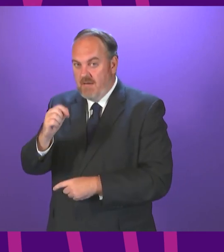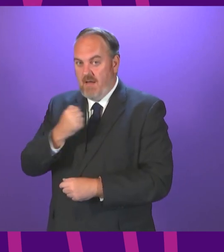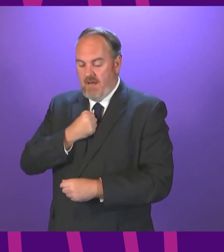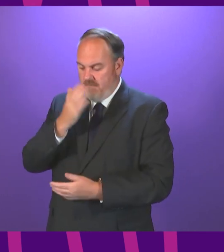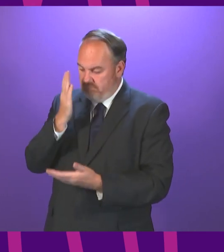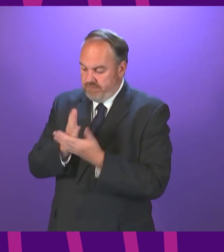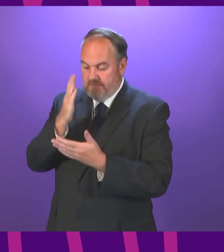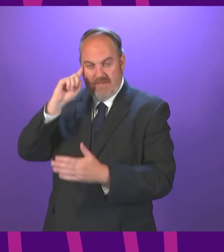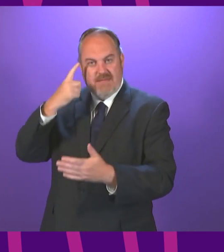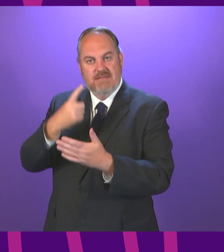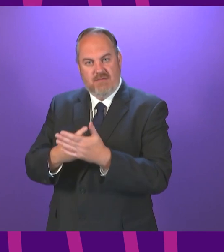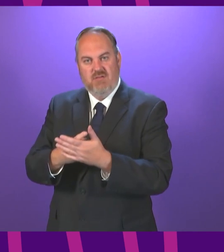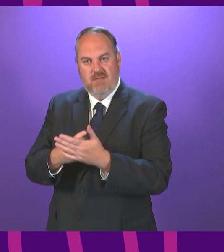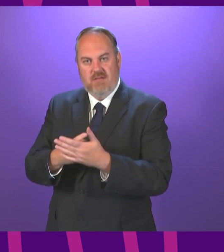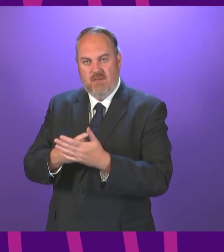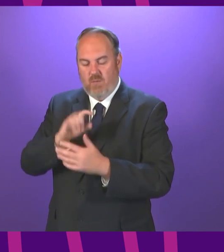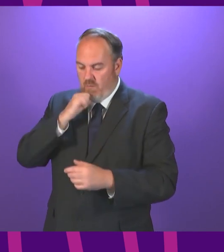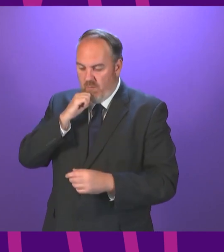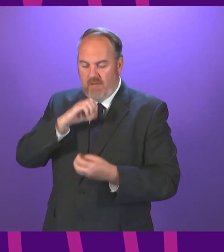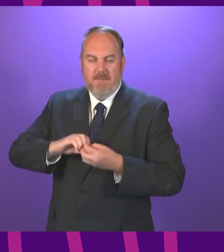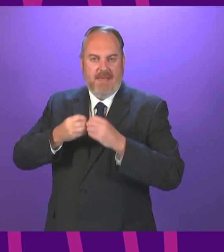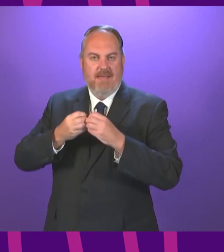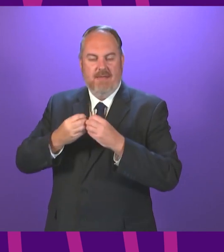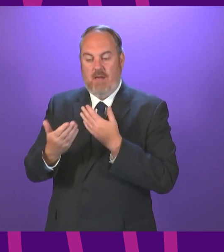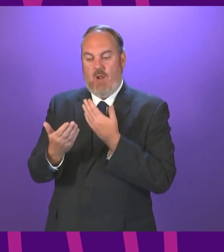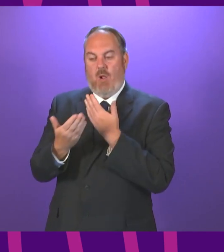the time, and I will provide a further update to Parliament in the week before 9 August.